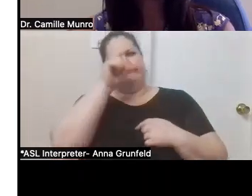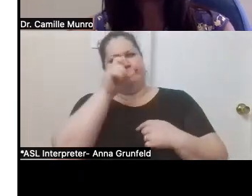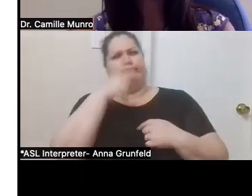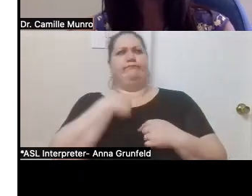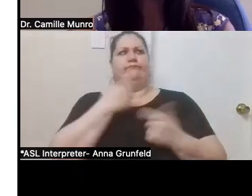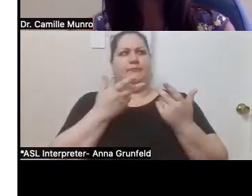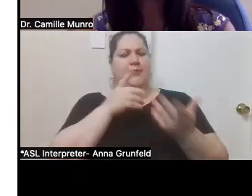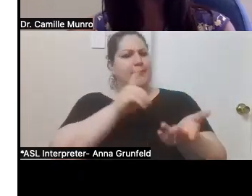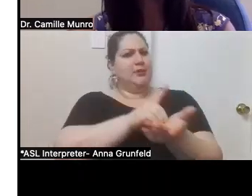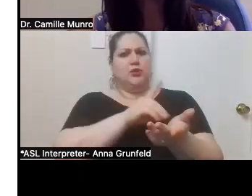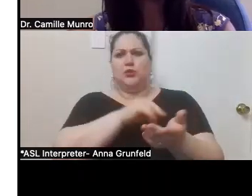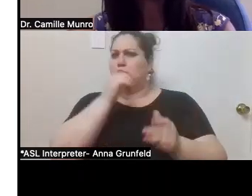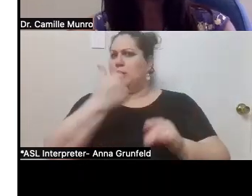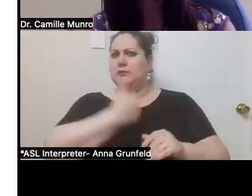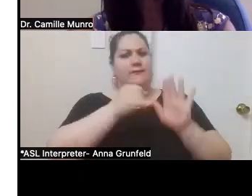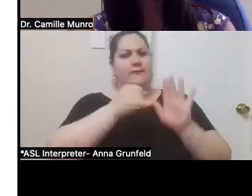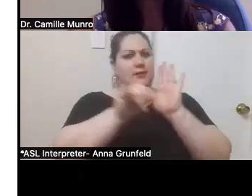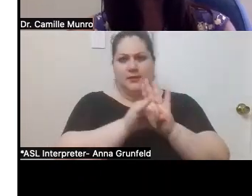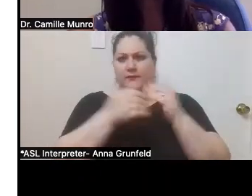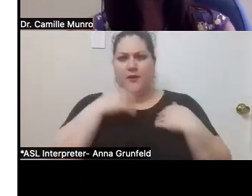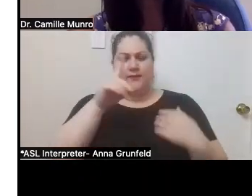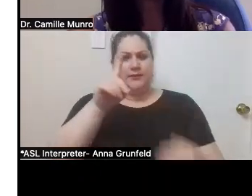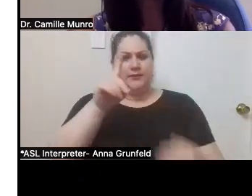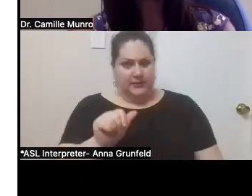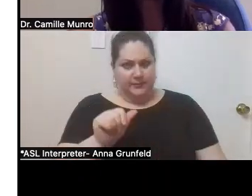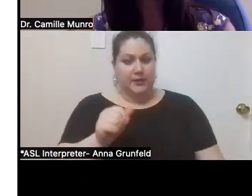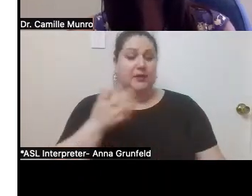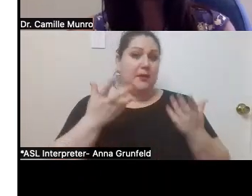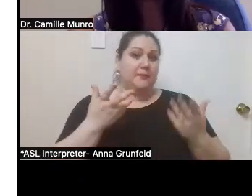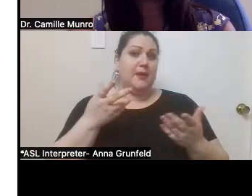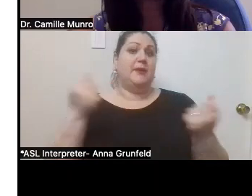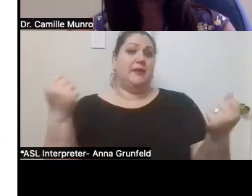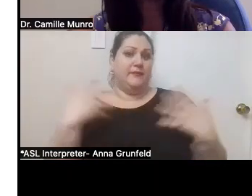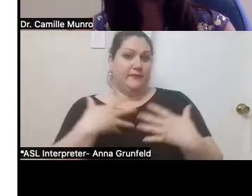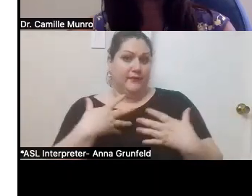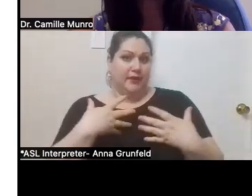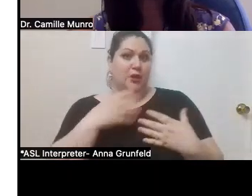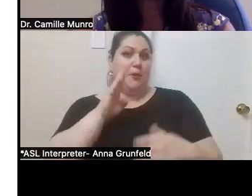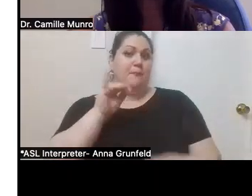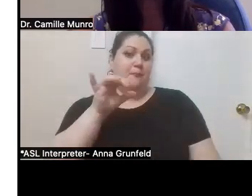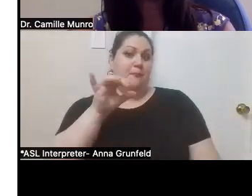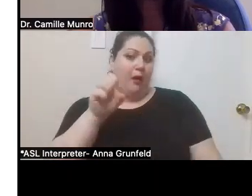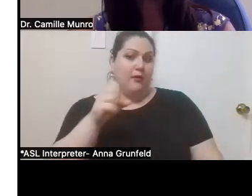as having a disability for fear of stigma or biases for promotion and college requirement.